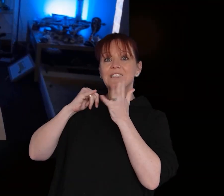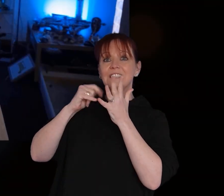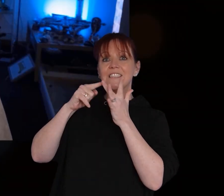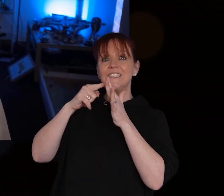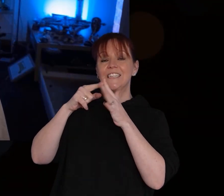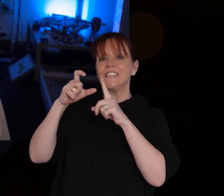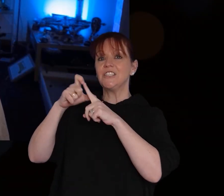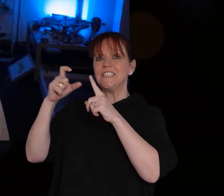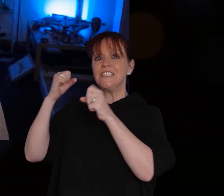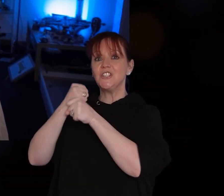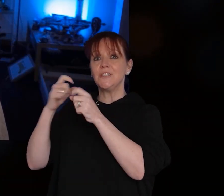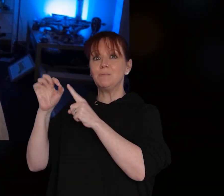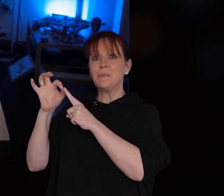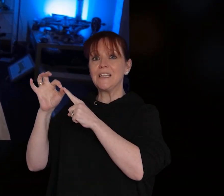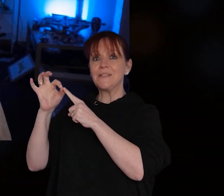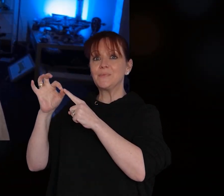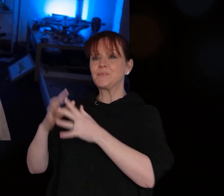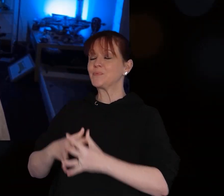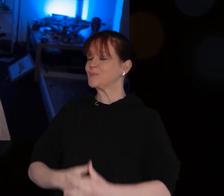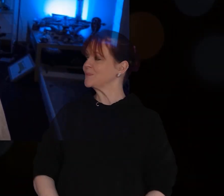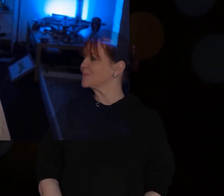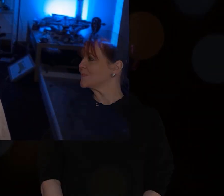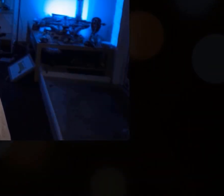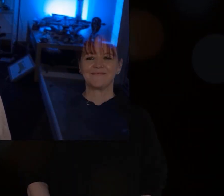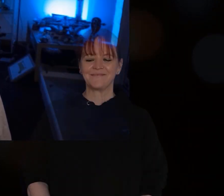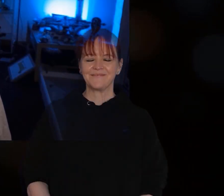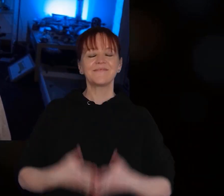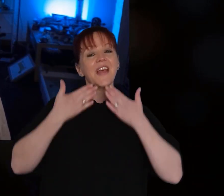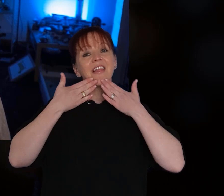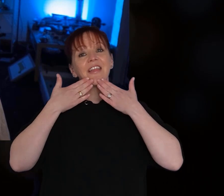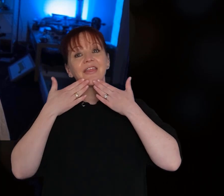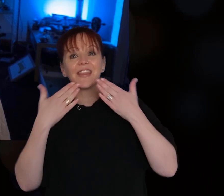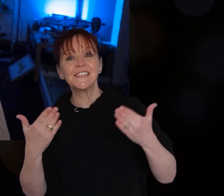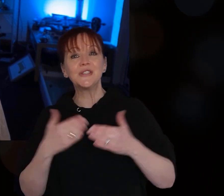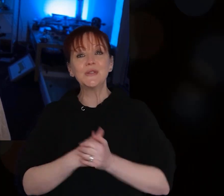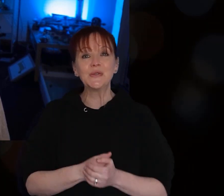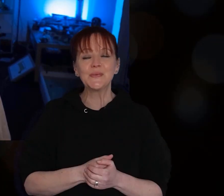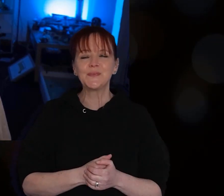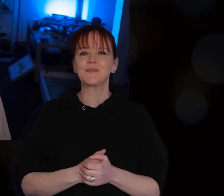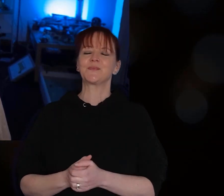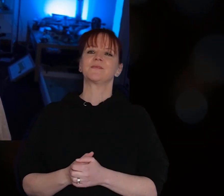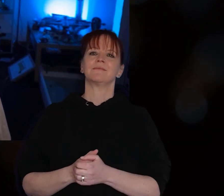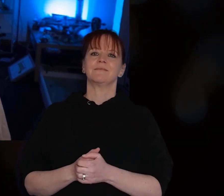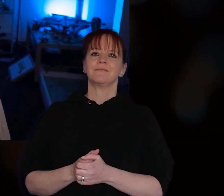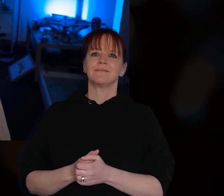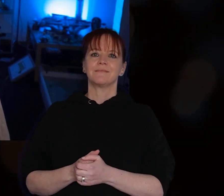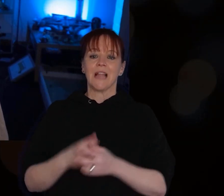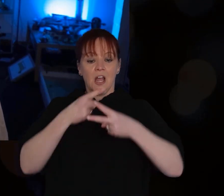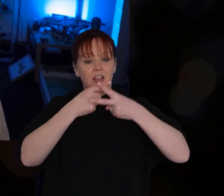Thanks for the kind words, Steve. There are two sides to motor accessibility. One is assistive tech.